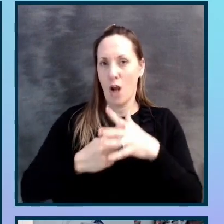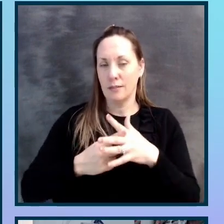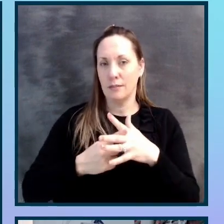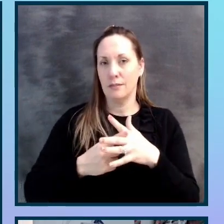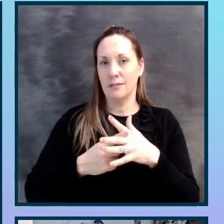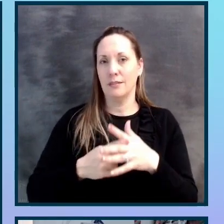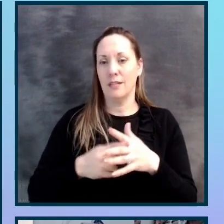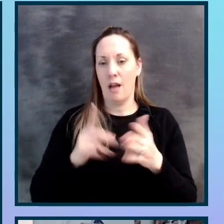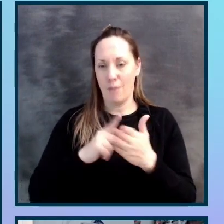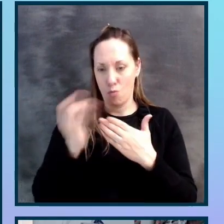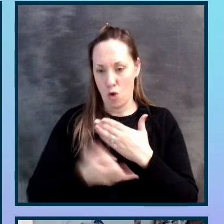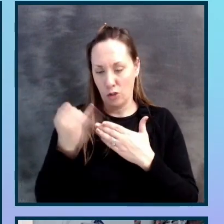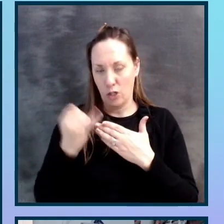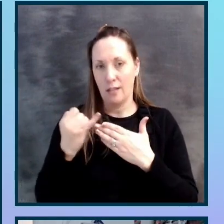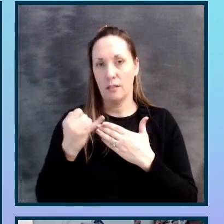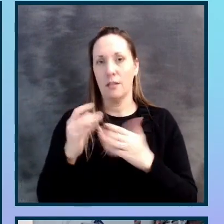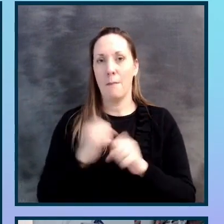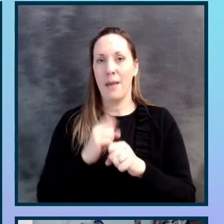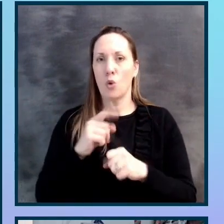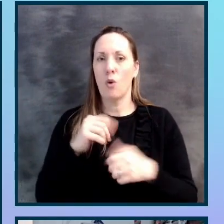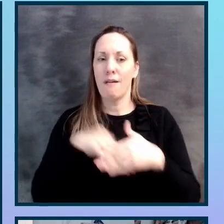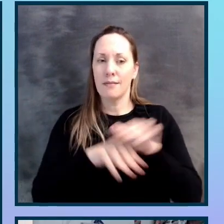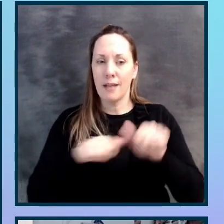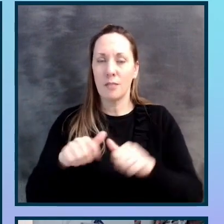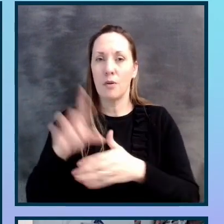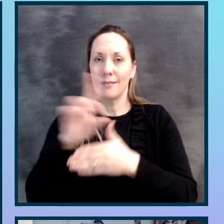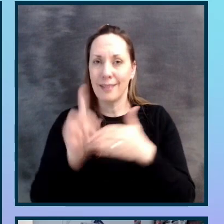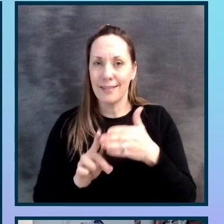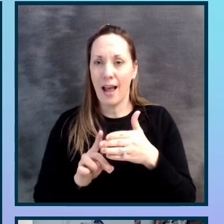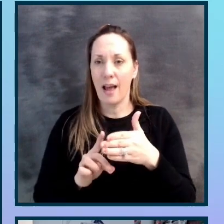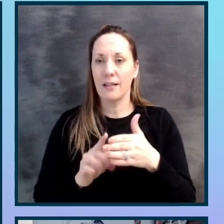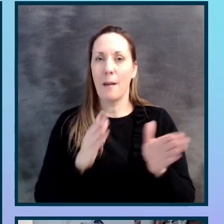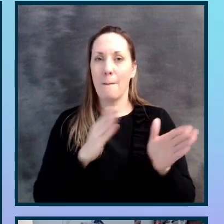to ensure that an accessible design plan is put into place.